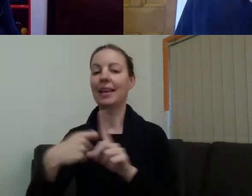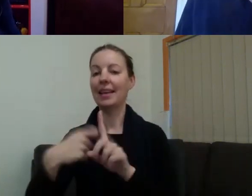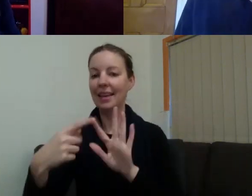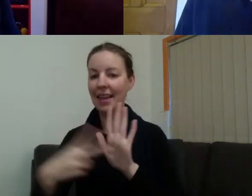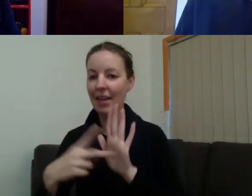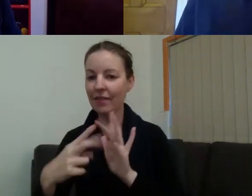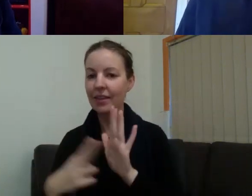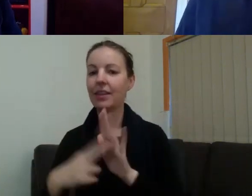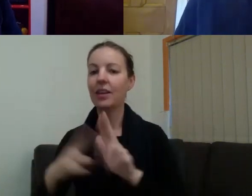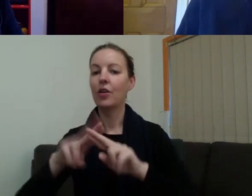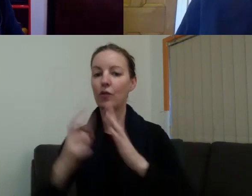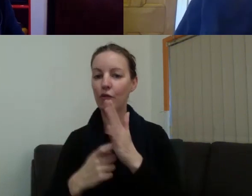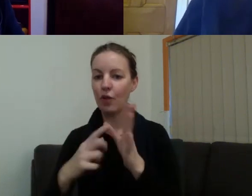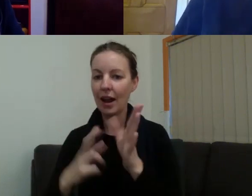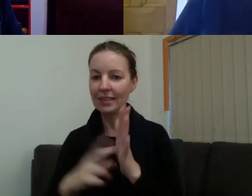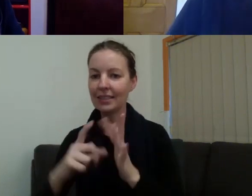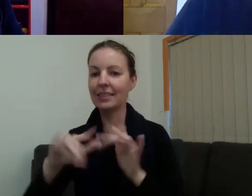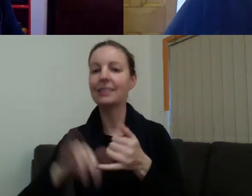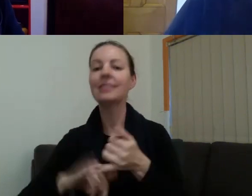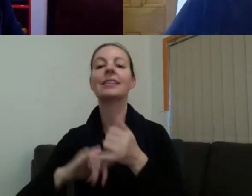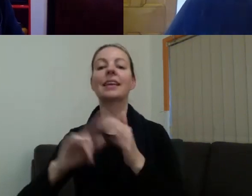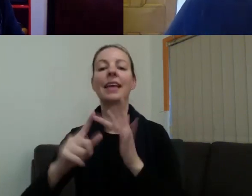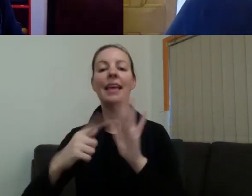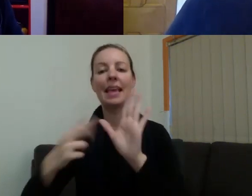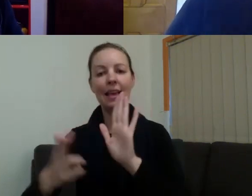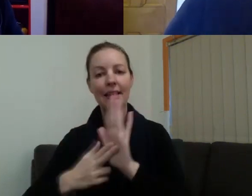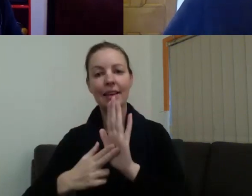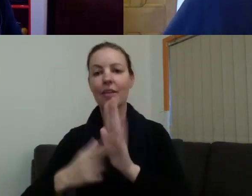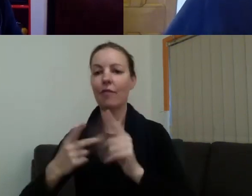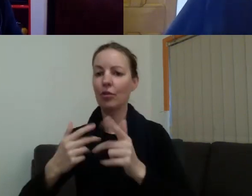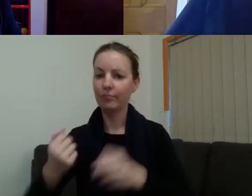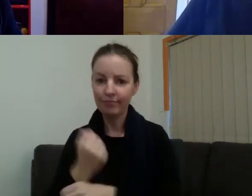energy and bringing the sessions out every week, and of course, to